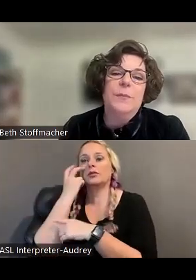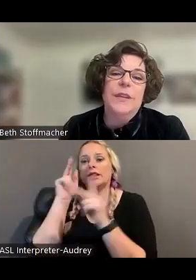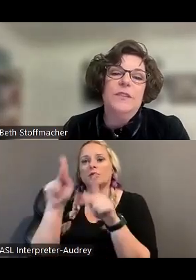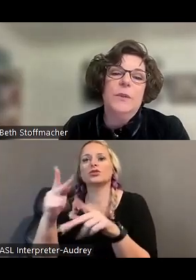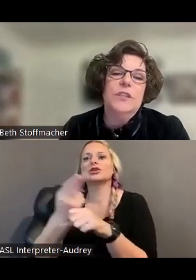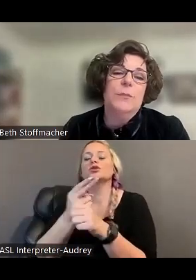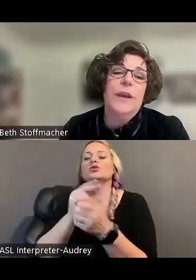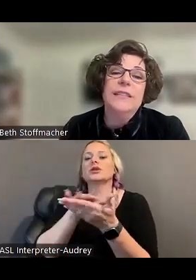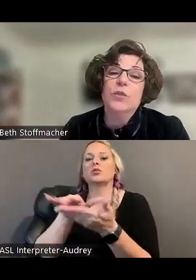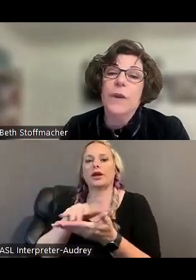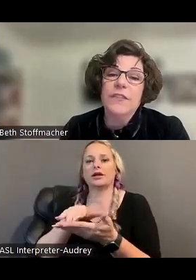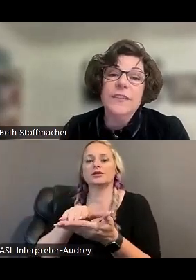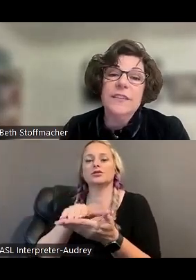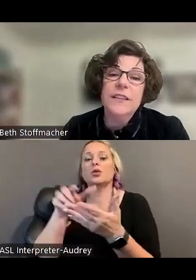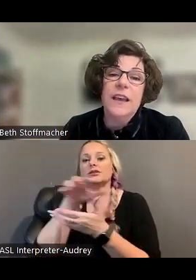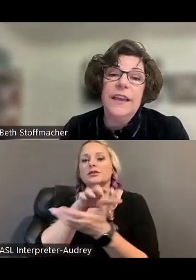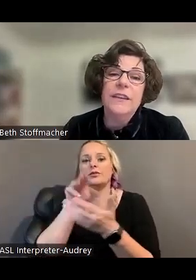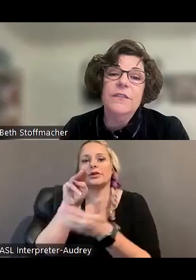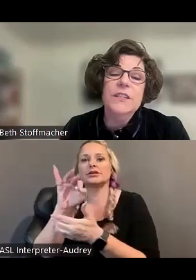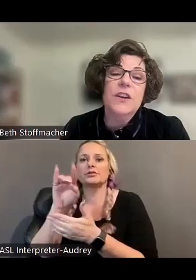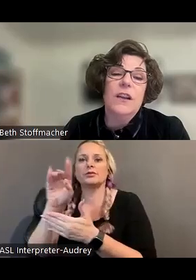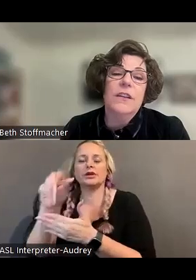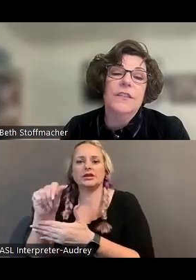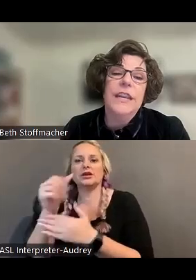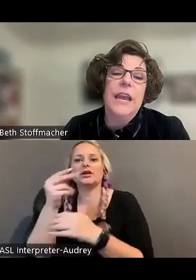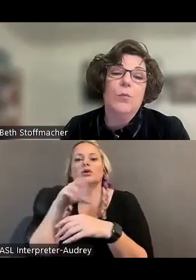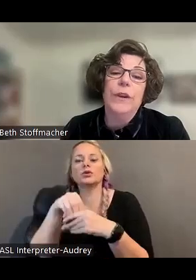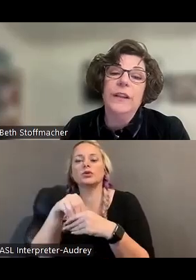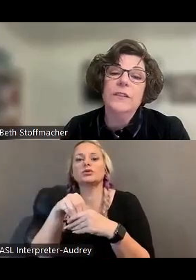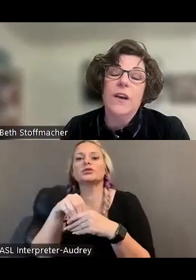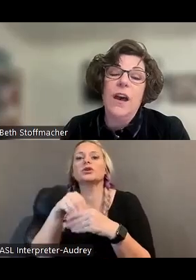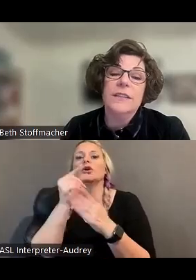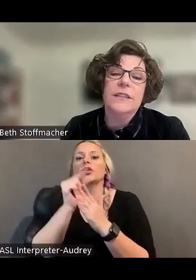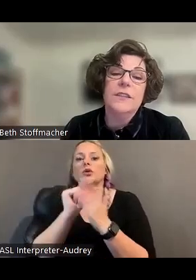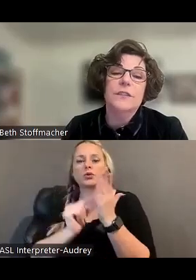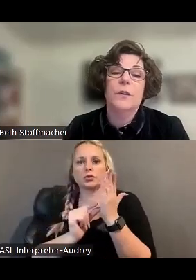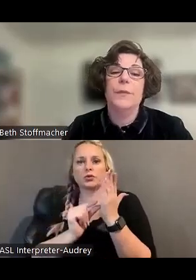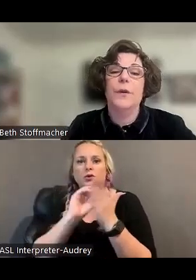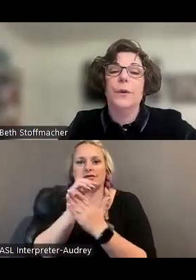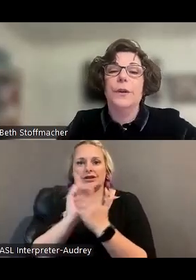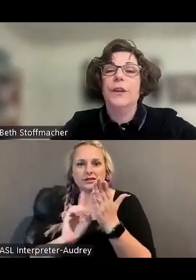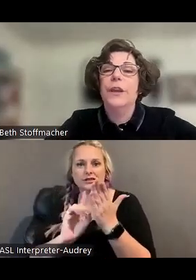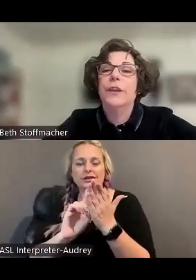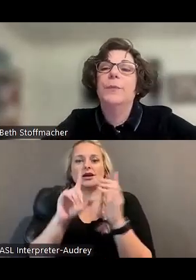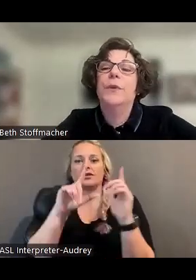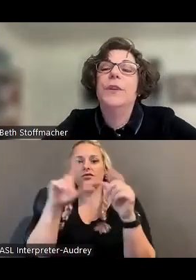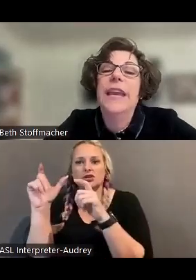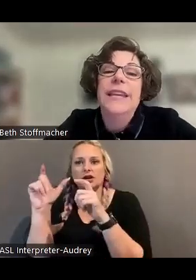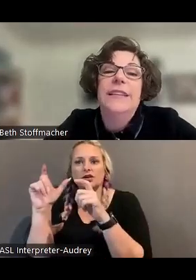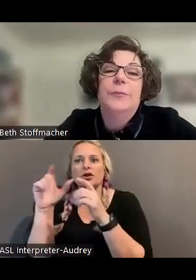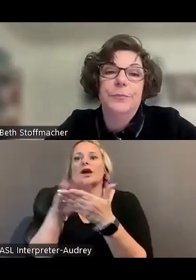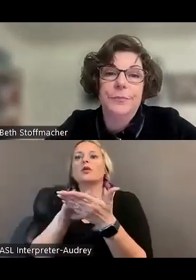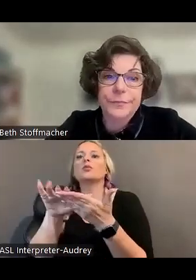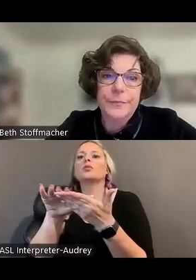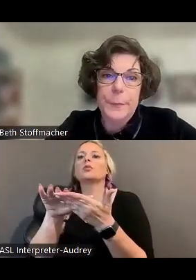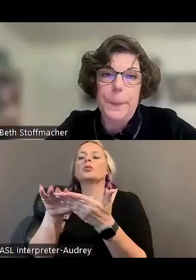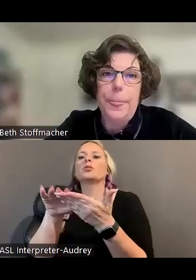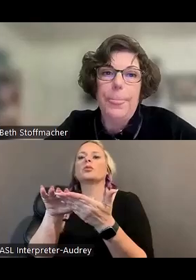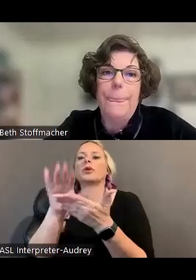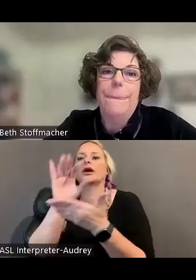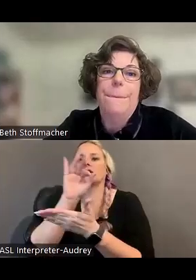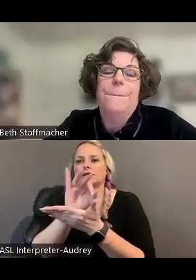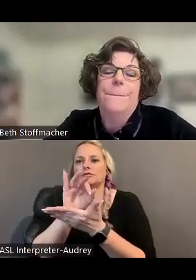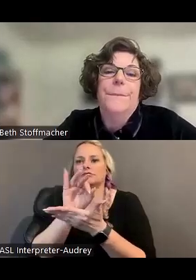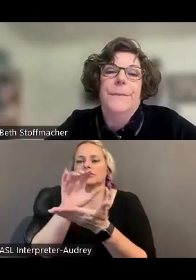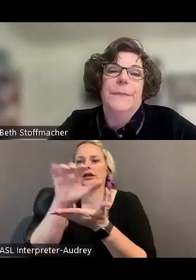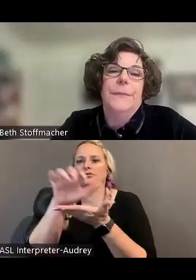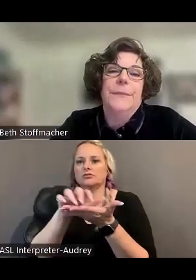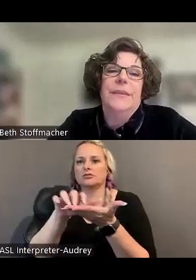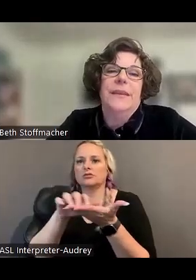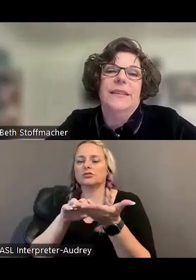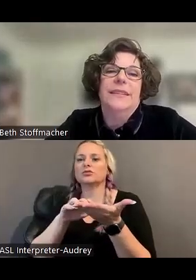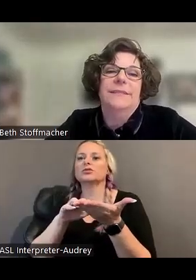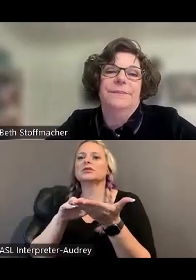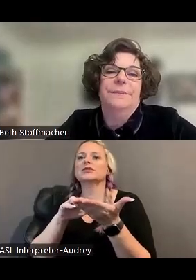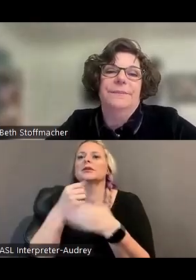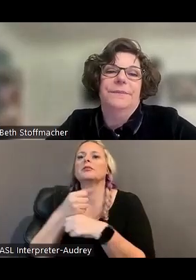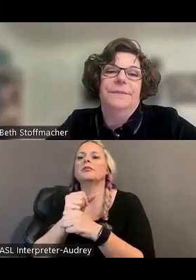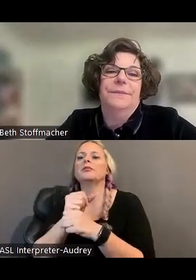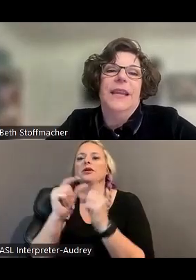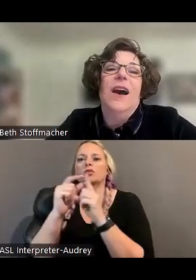piece, which combines graphic design, photography, and braille dots to form the word communicate.